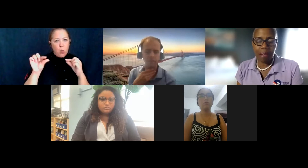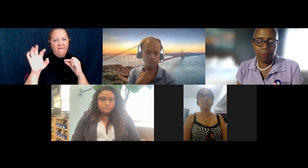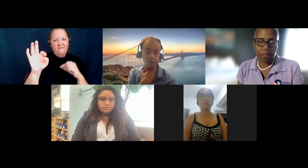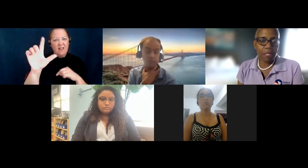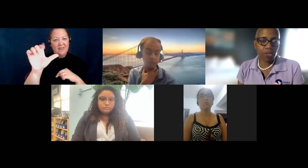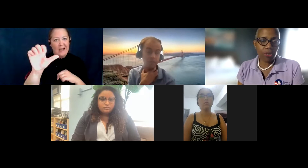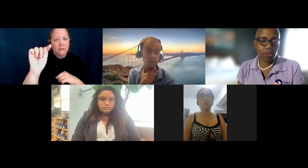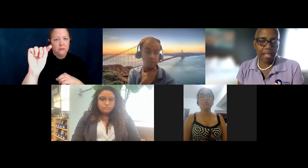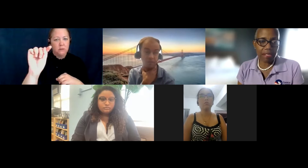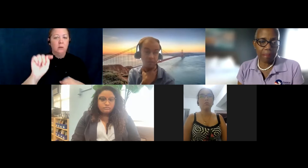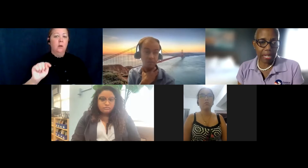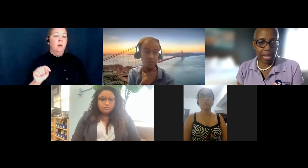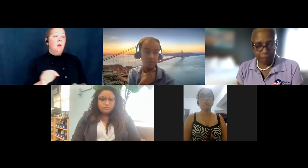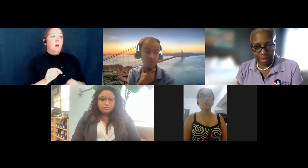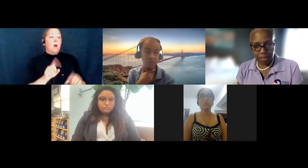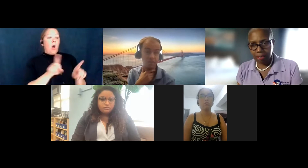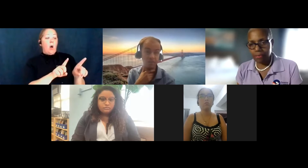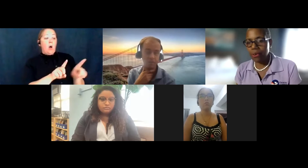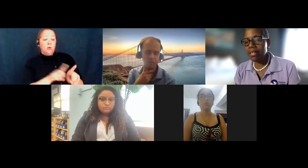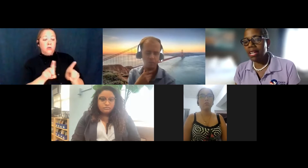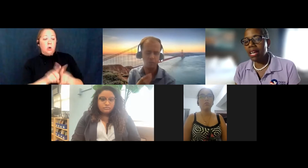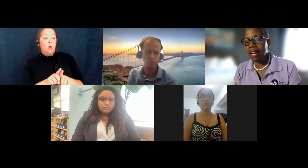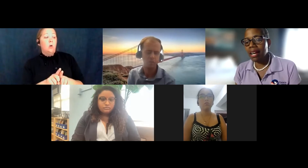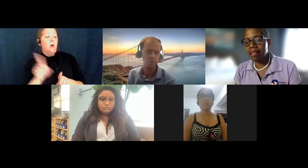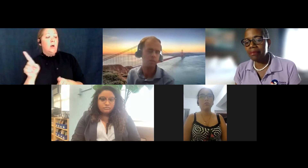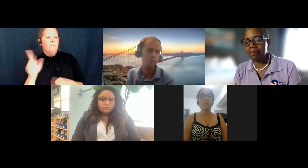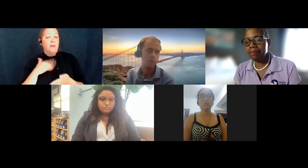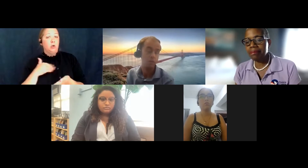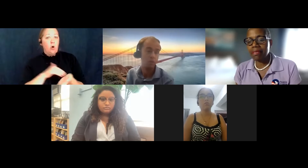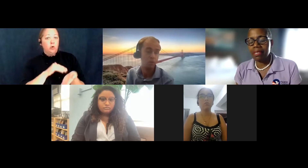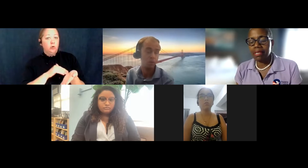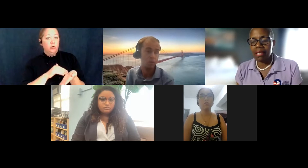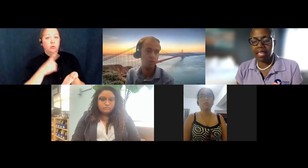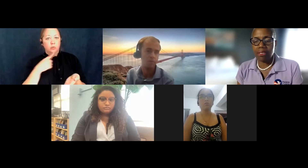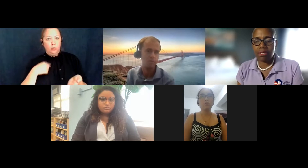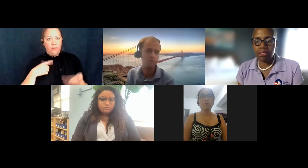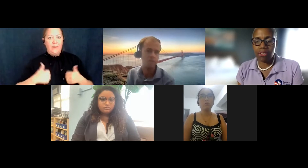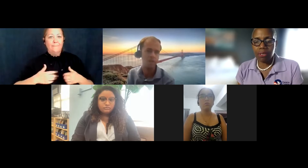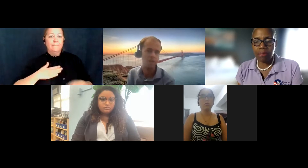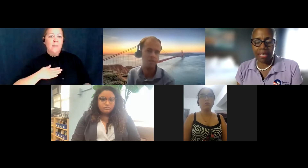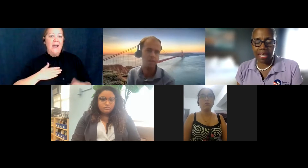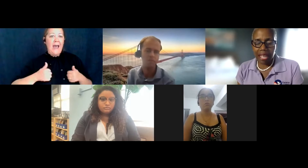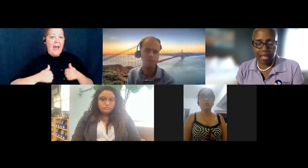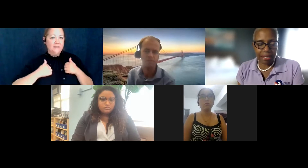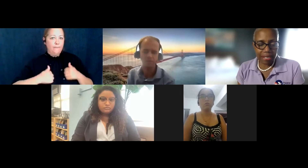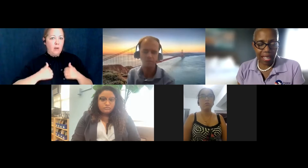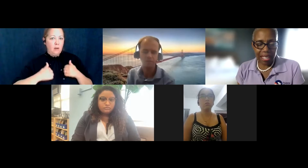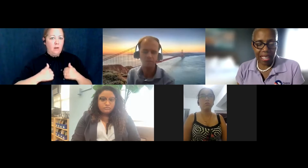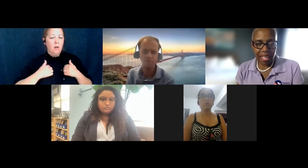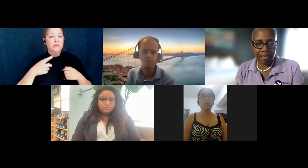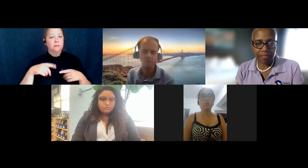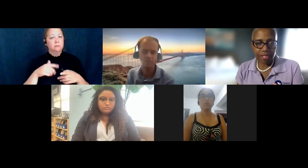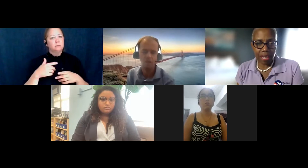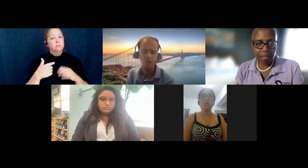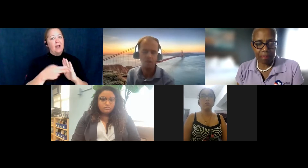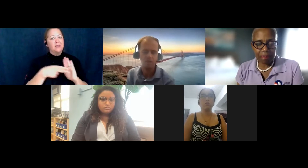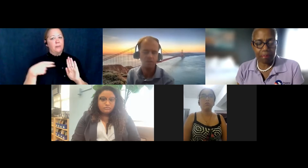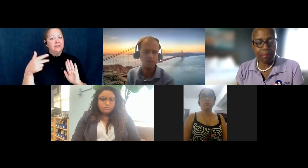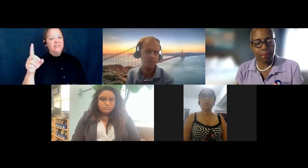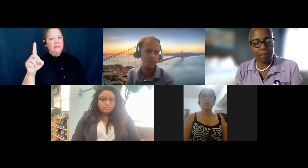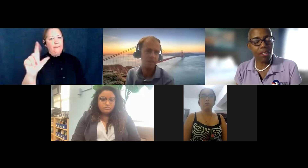which the Peace Corps has to make accommodations for. They also told me that I have - Because